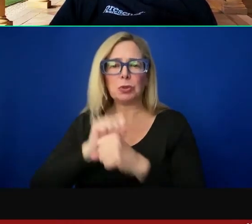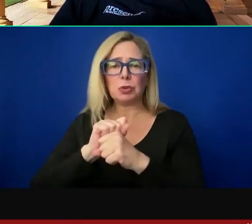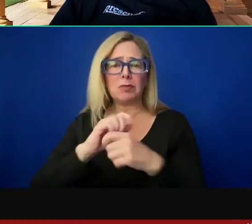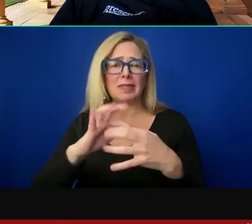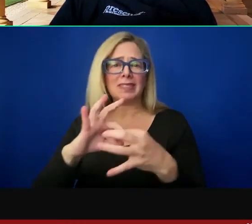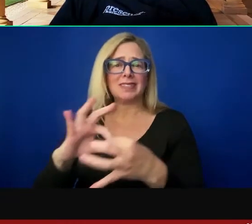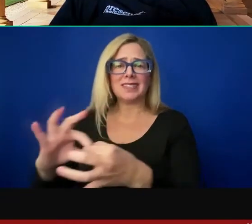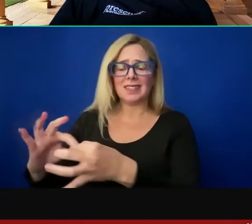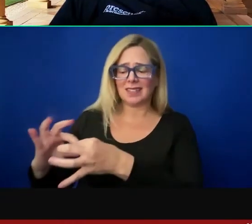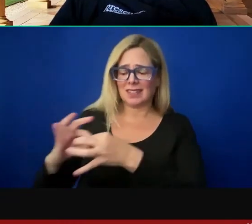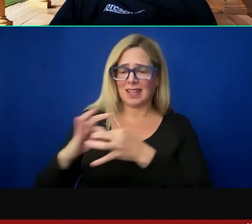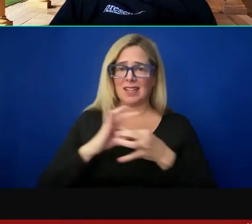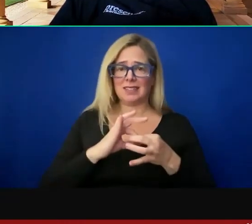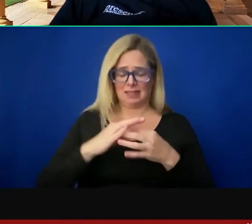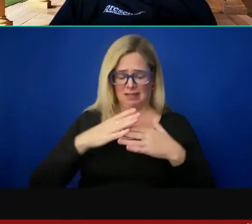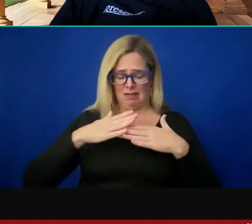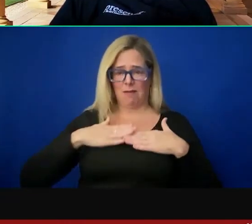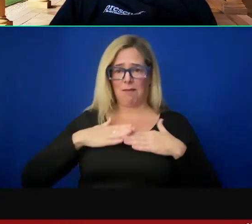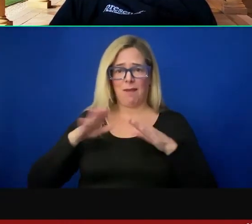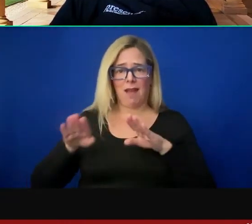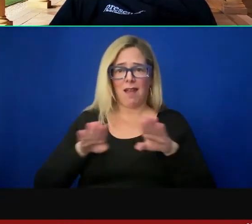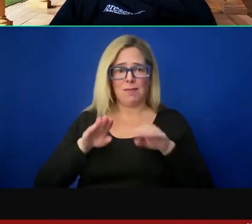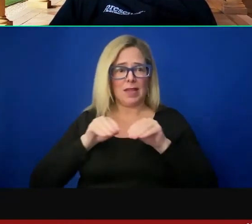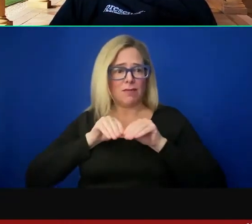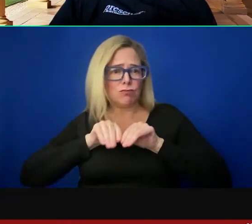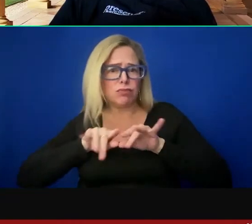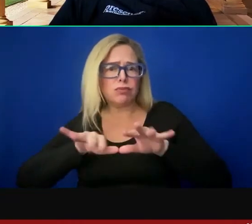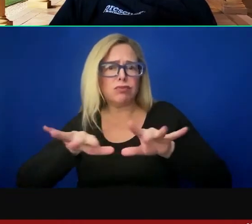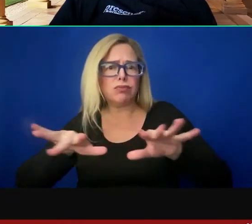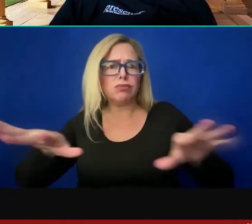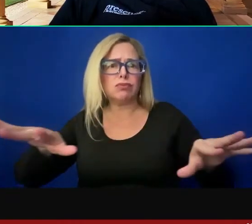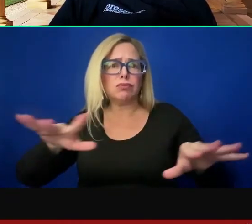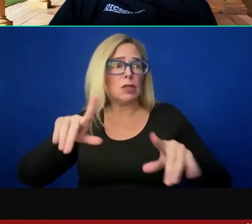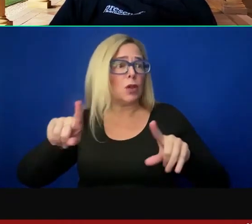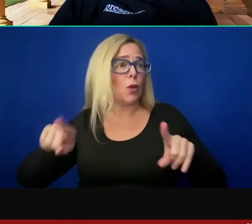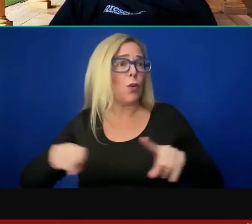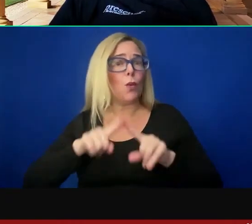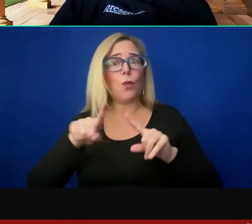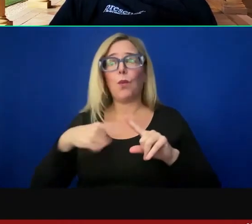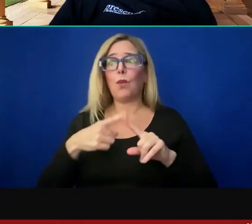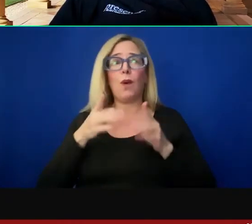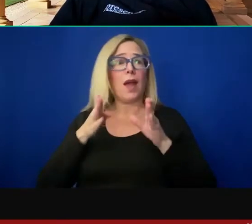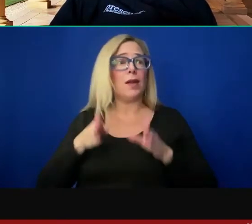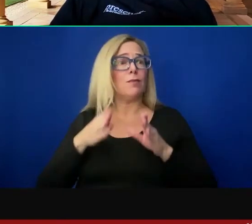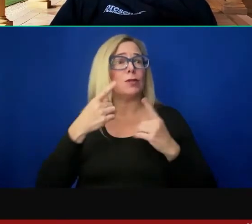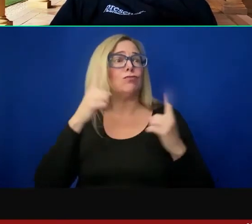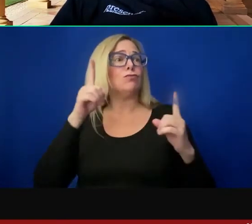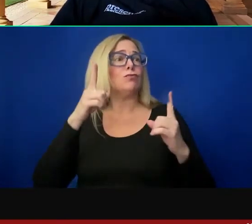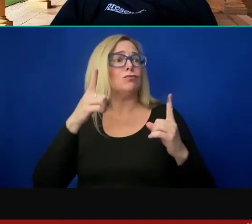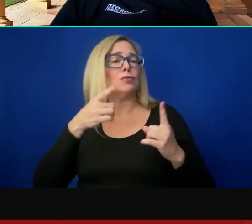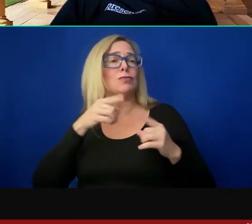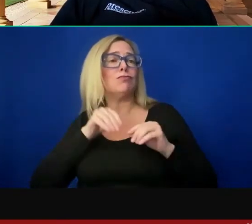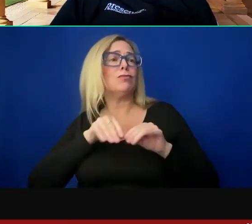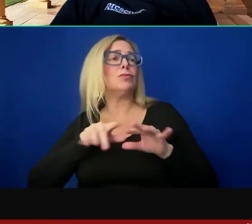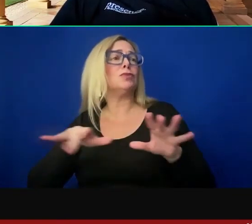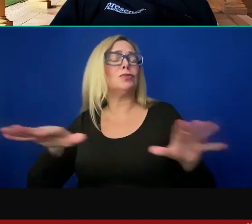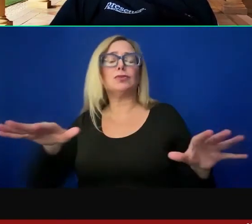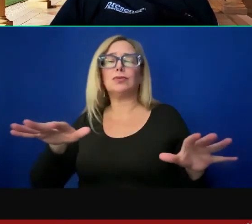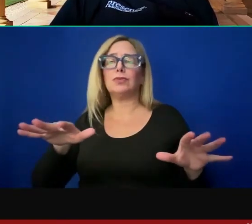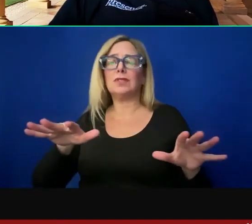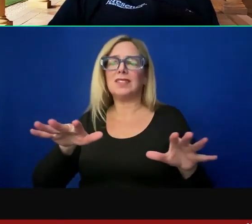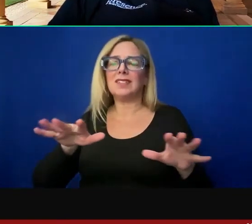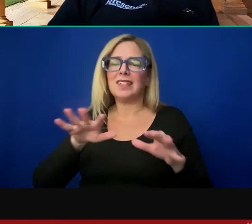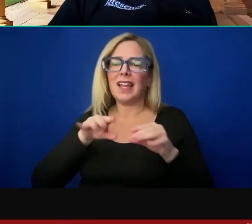world. When you do well, it spreads out, it is for the whole of humanity.